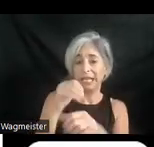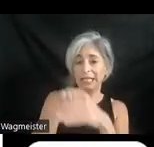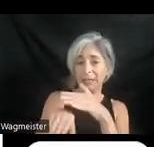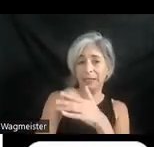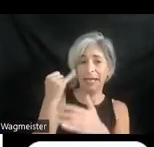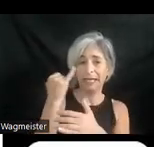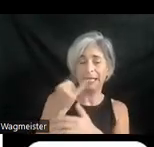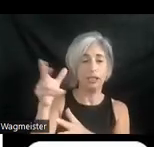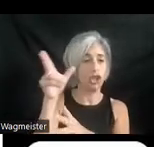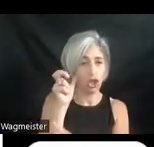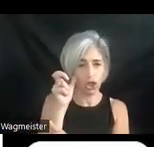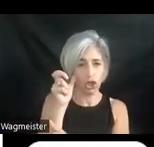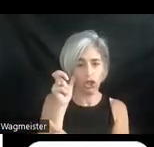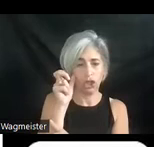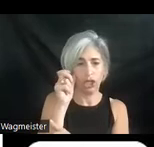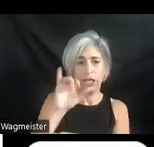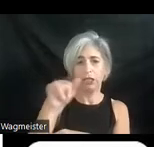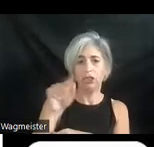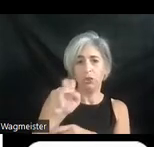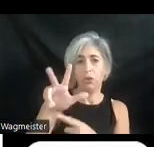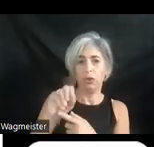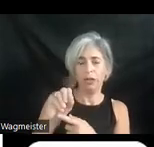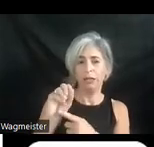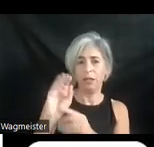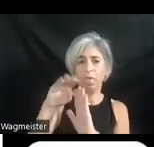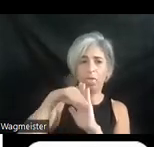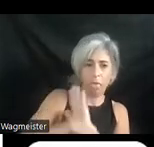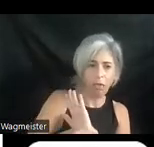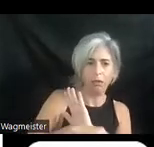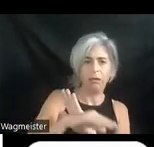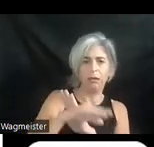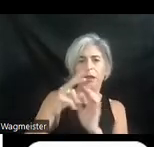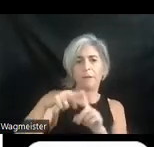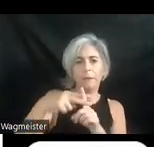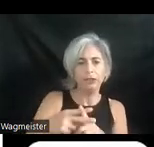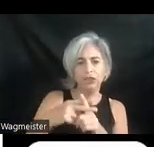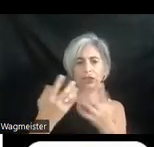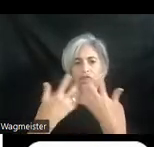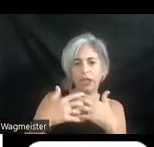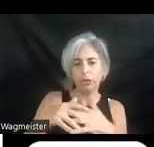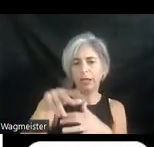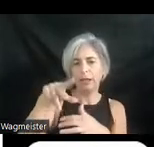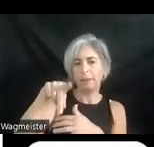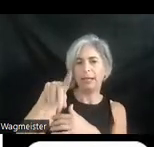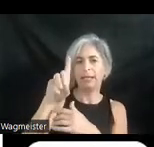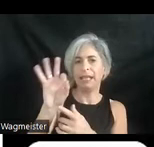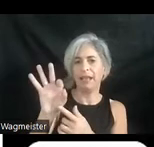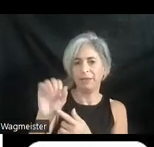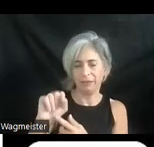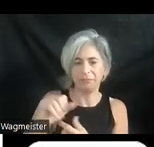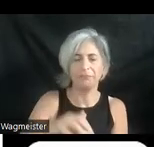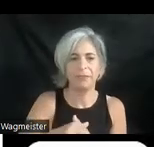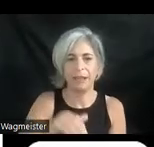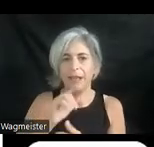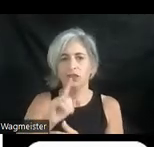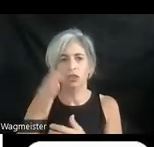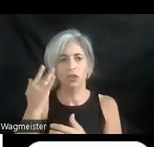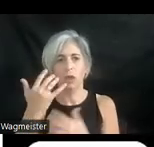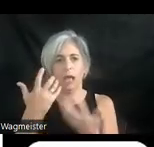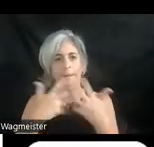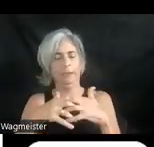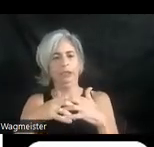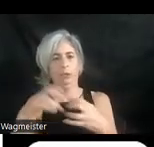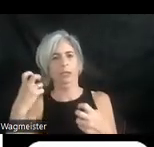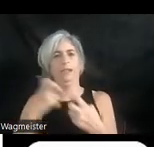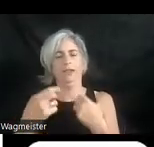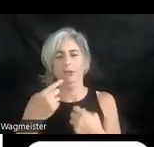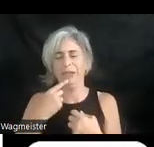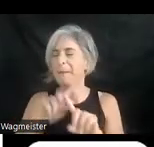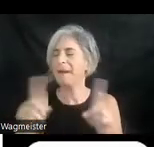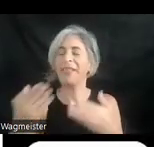heard. June 30th the Pitfalls of Machine Generated PDFs. Not sure why Machine was so difficult to say. Thank you again everyone for